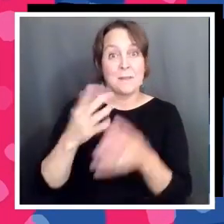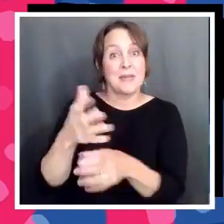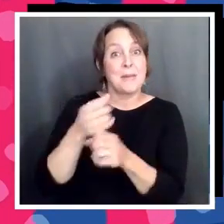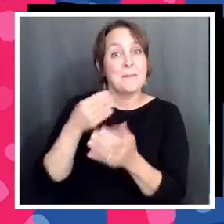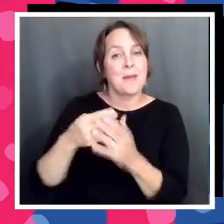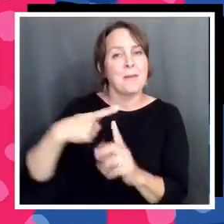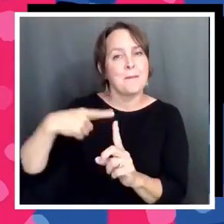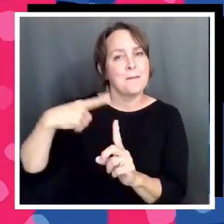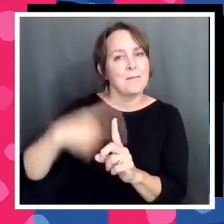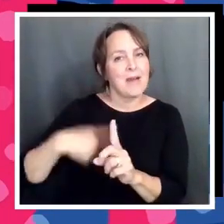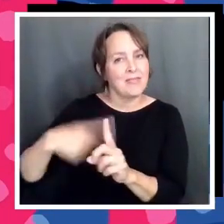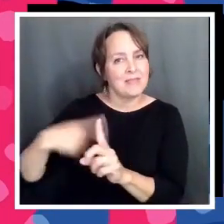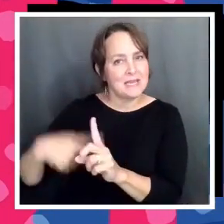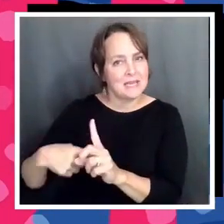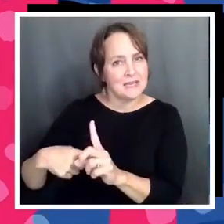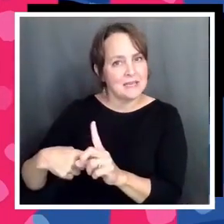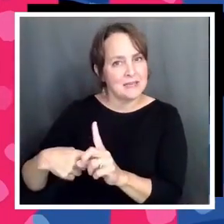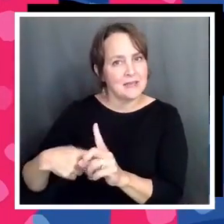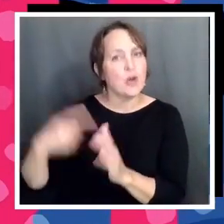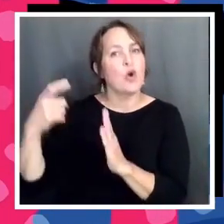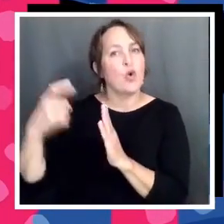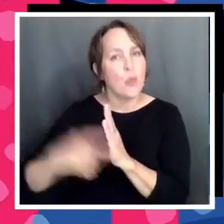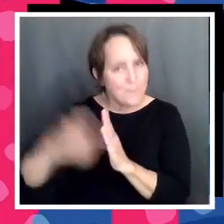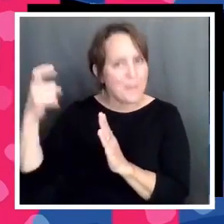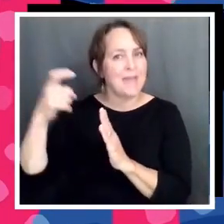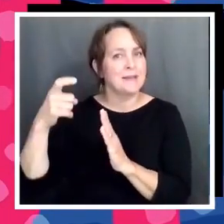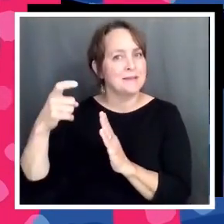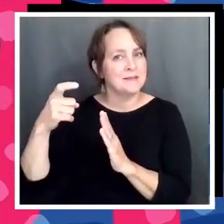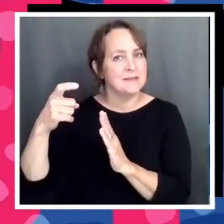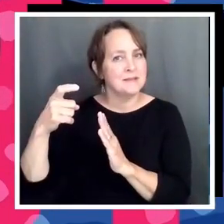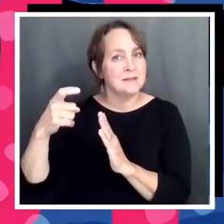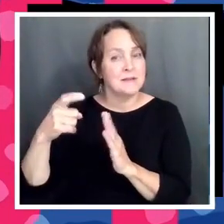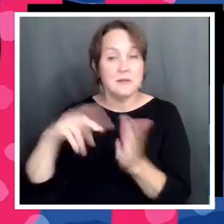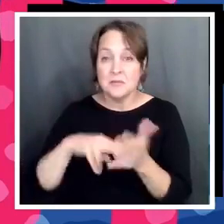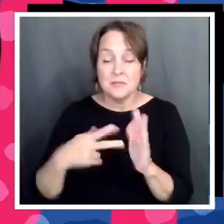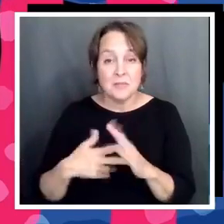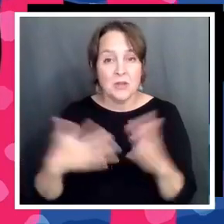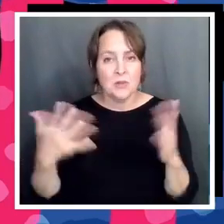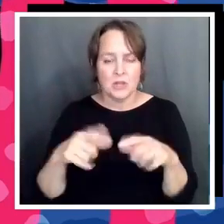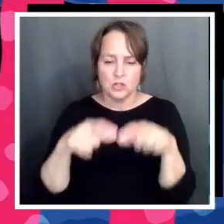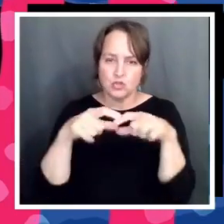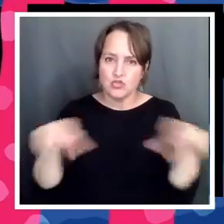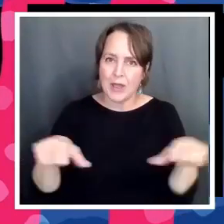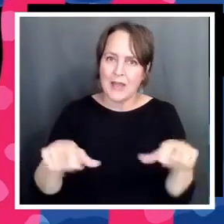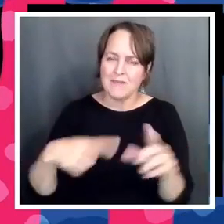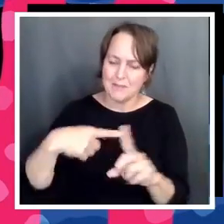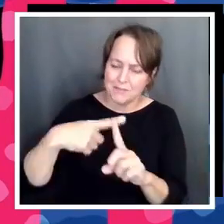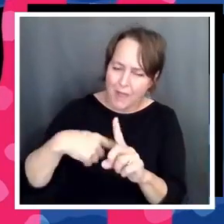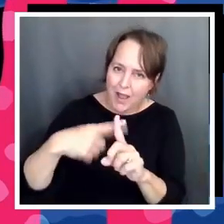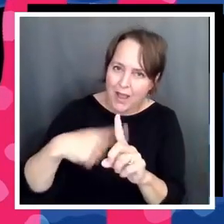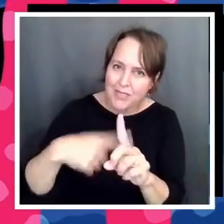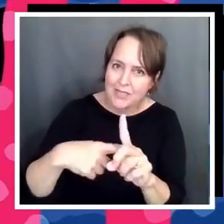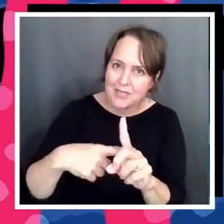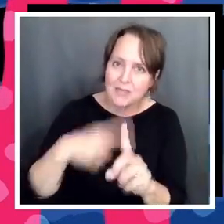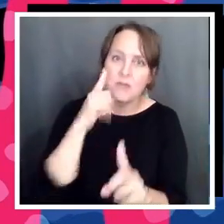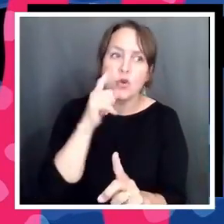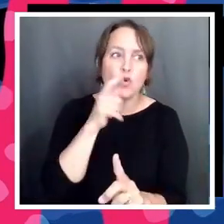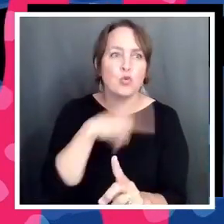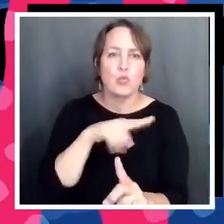RESTRUCTURED THE CREDIT SO THAT